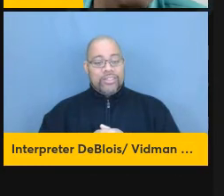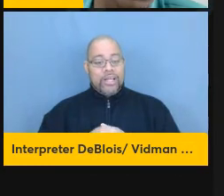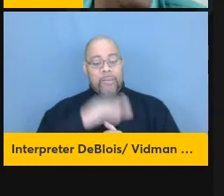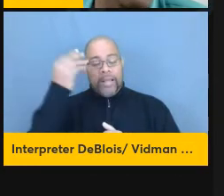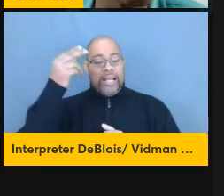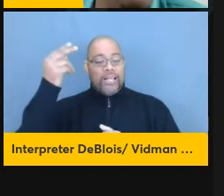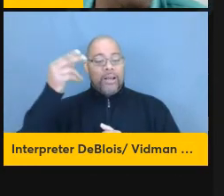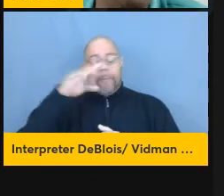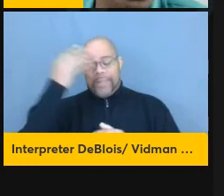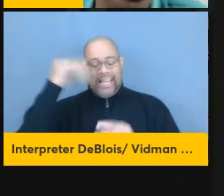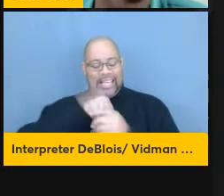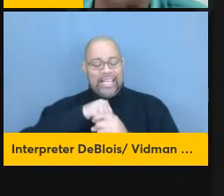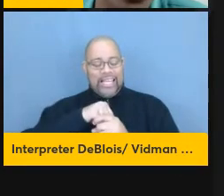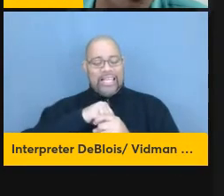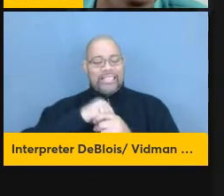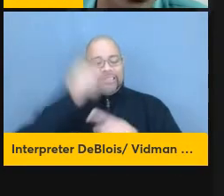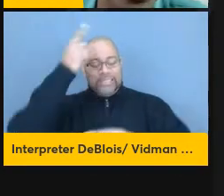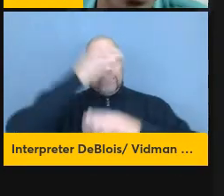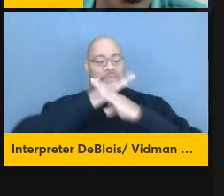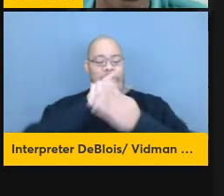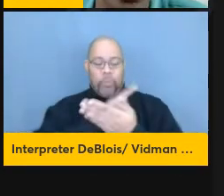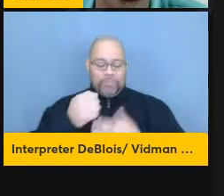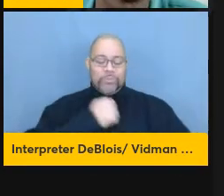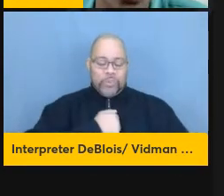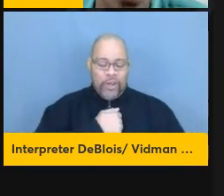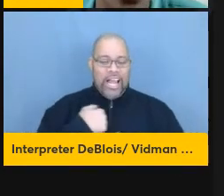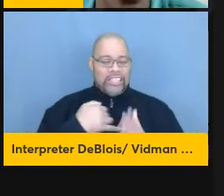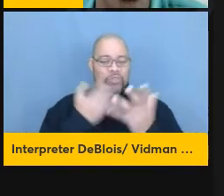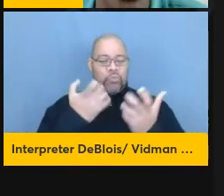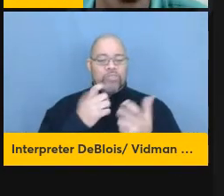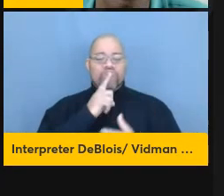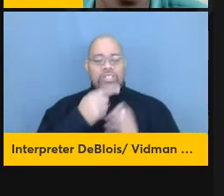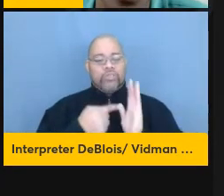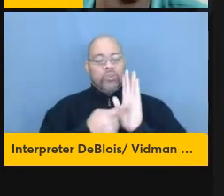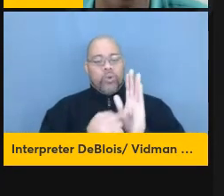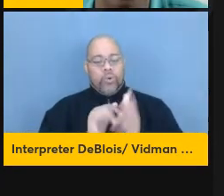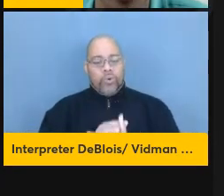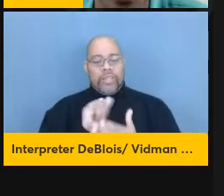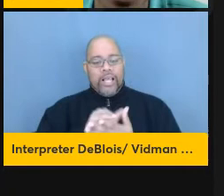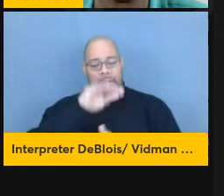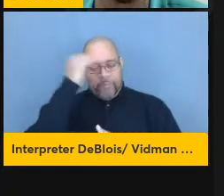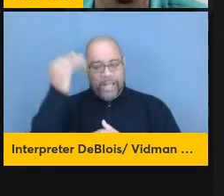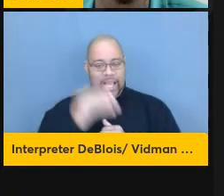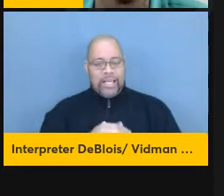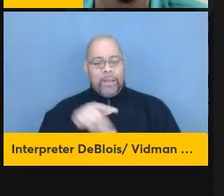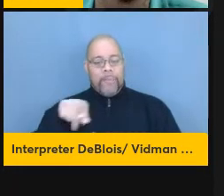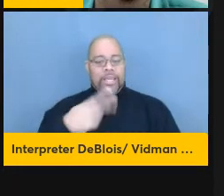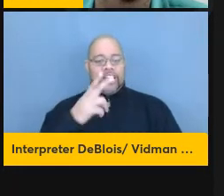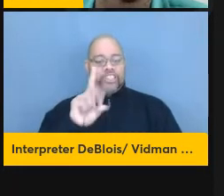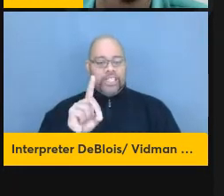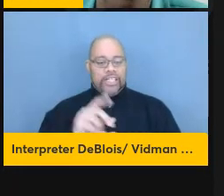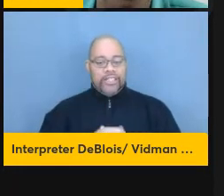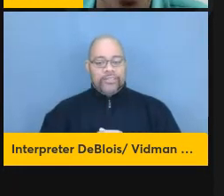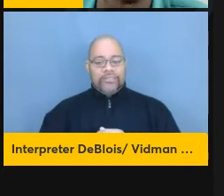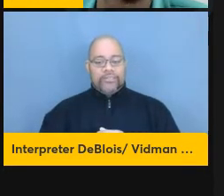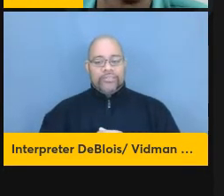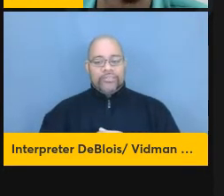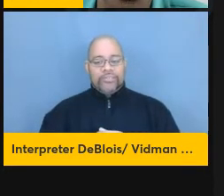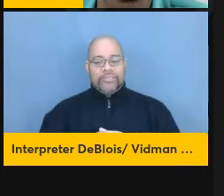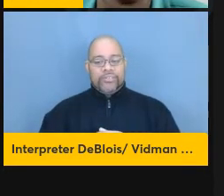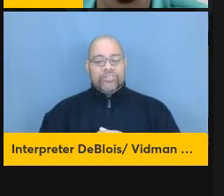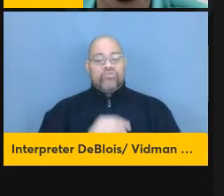black and immuno weak, I beg your pardon, I just wanted to really highlight these black PhD graduates. So recently